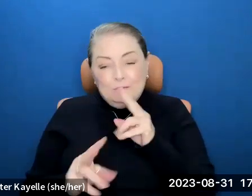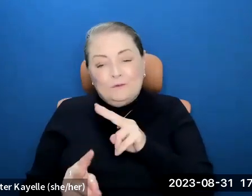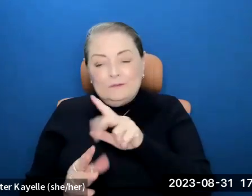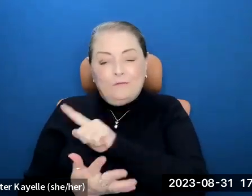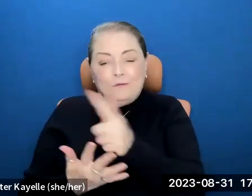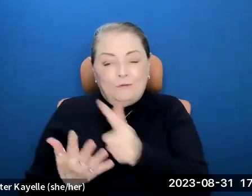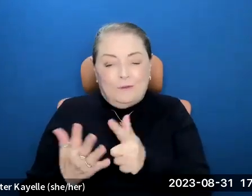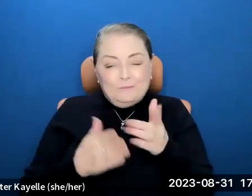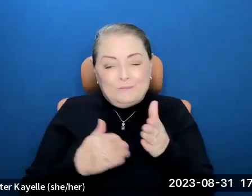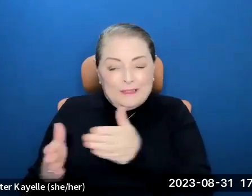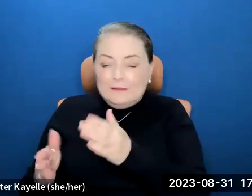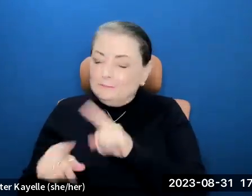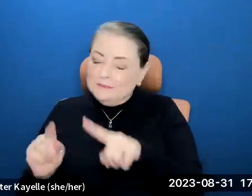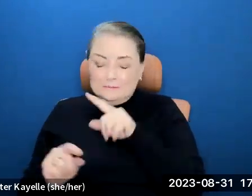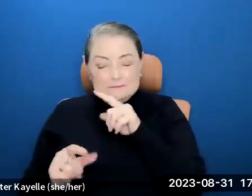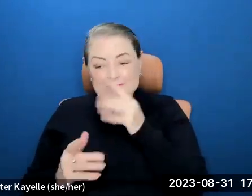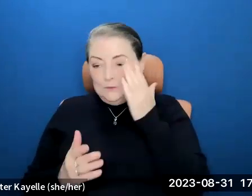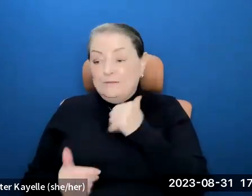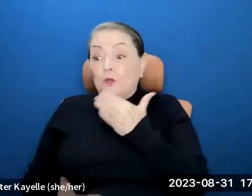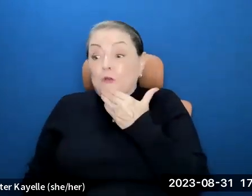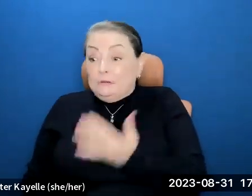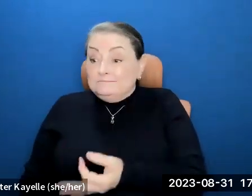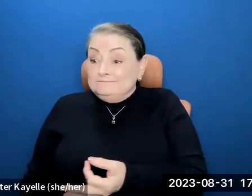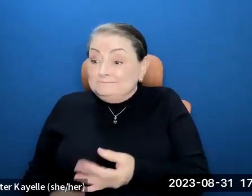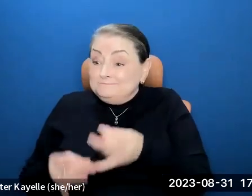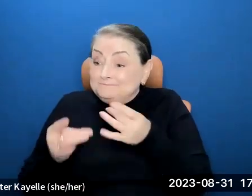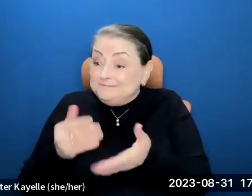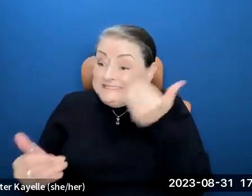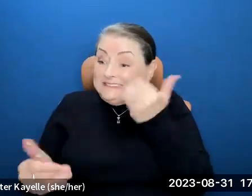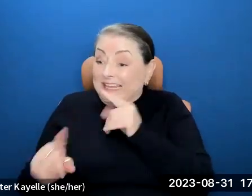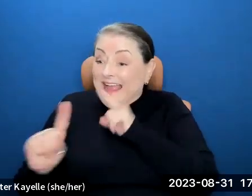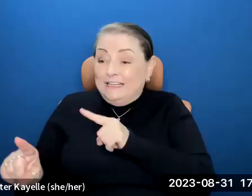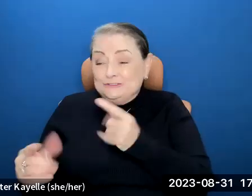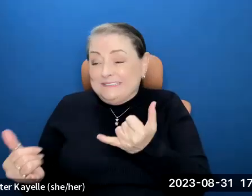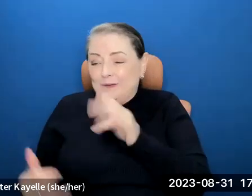methods for that but we don't really have any good answers for you at this point Ted